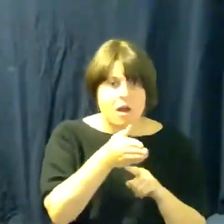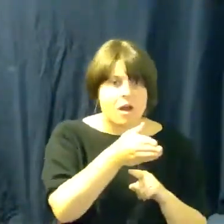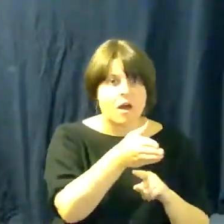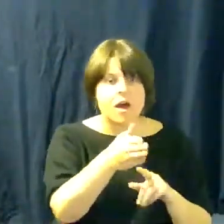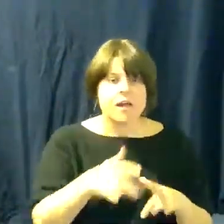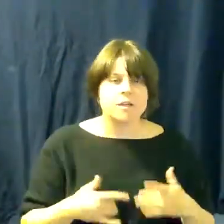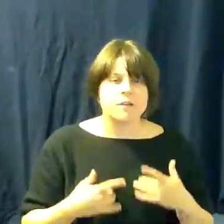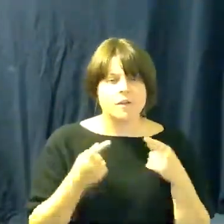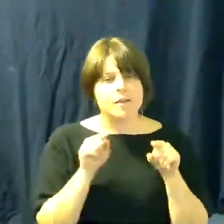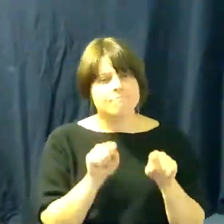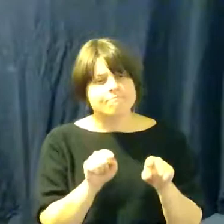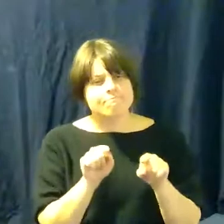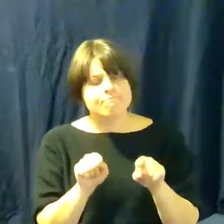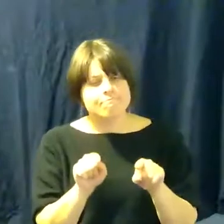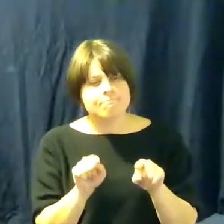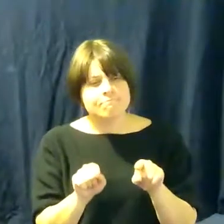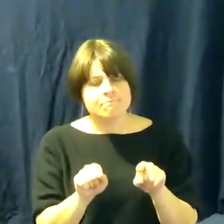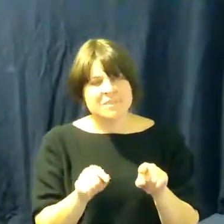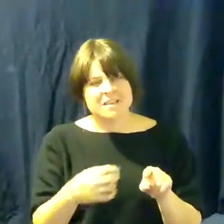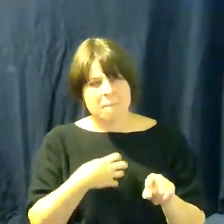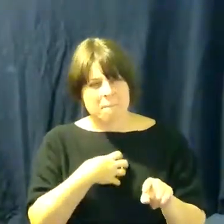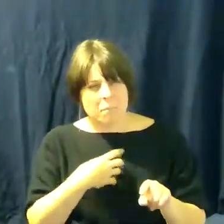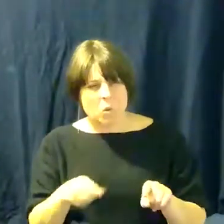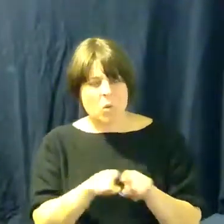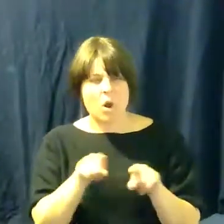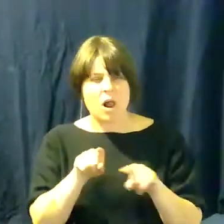if you feel like you're in a mentoring partnership and it's going